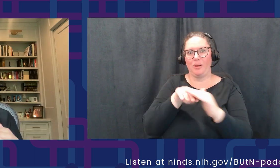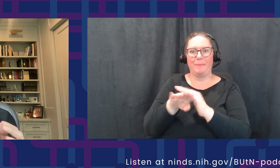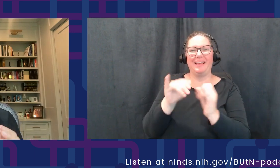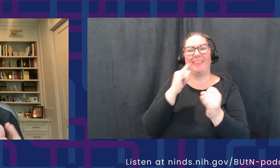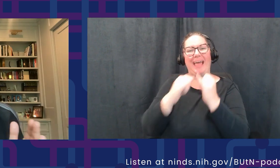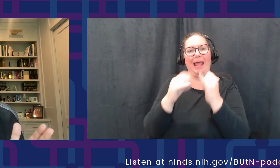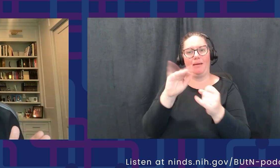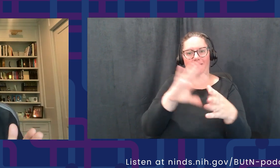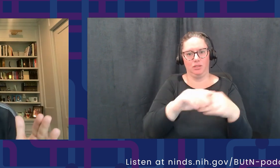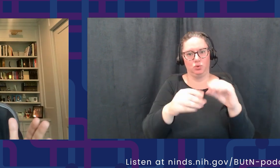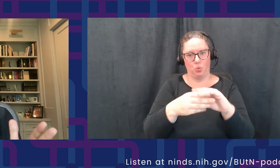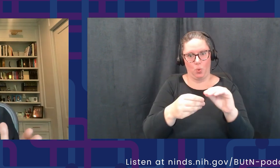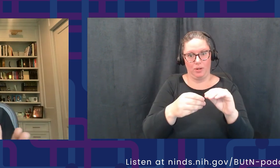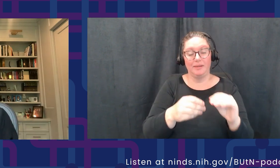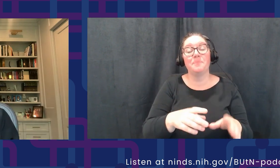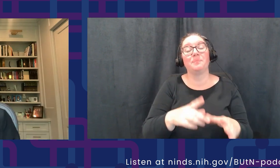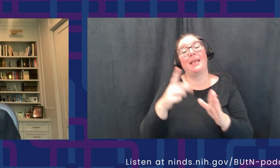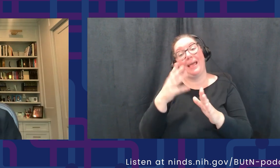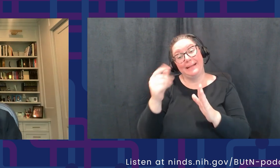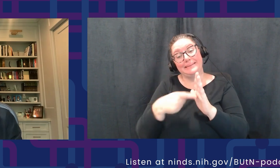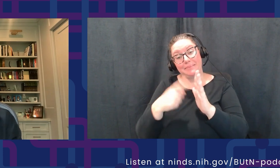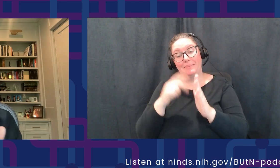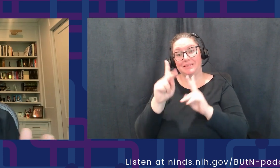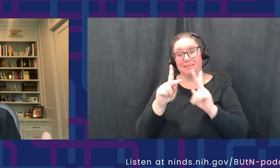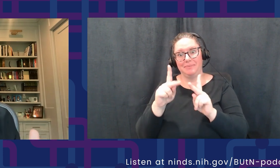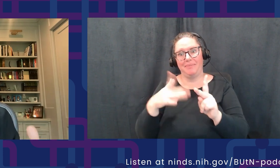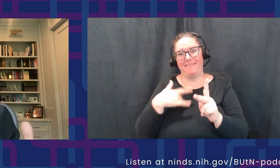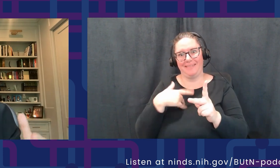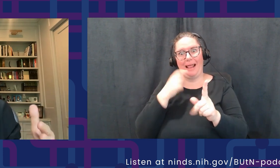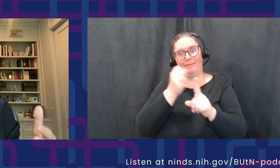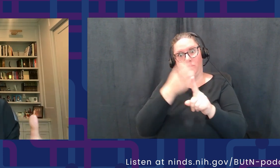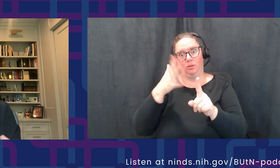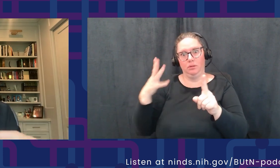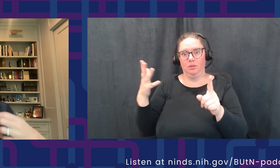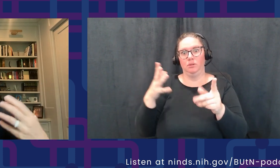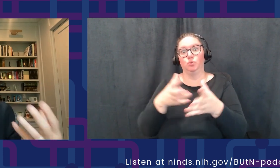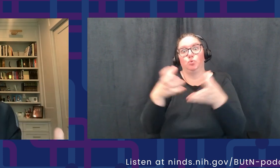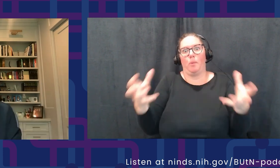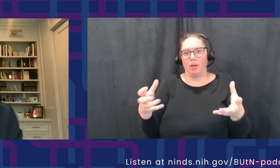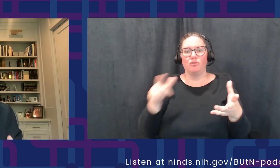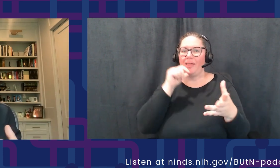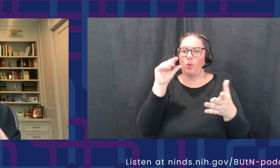And then some people sometimes feel like they have to explain so much, they don't put that something new and exciting.